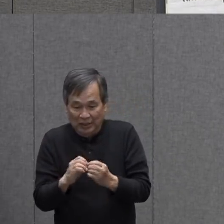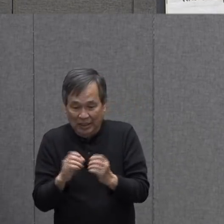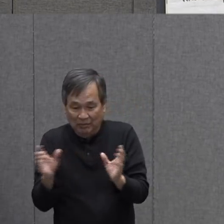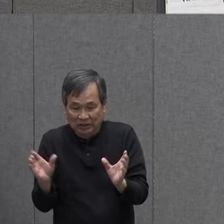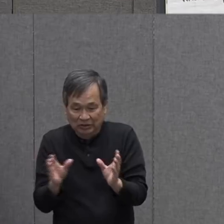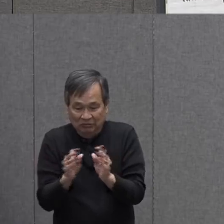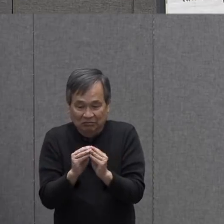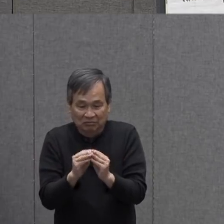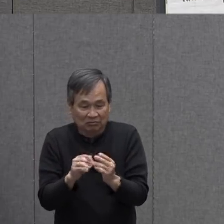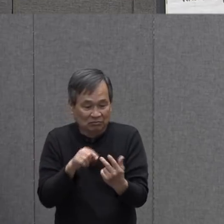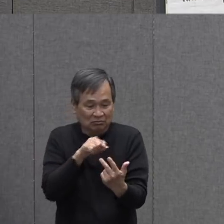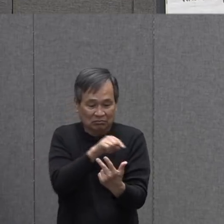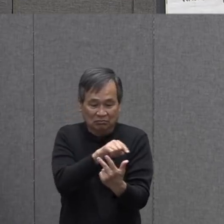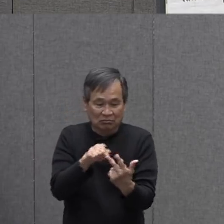So what do you we have to do there?